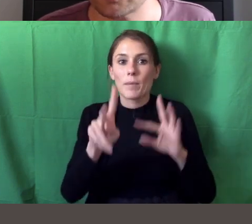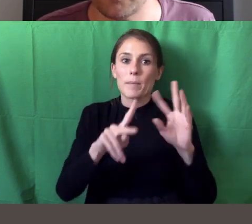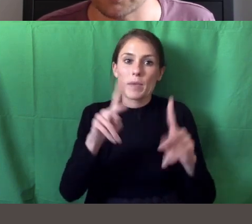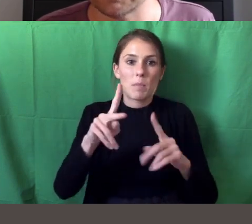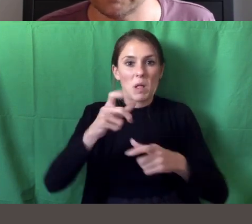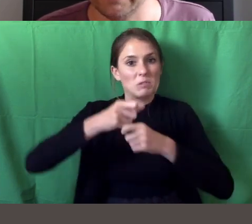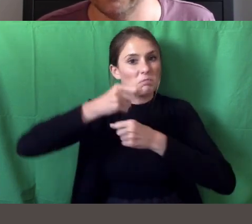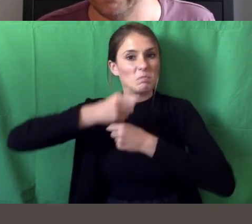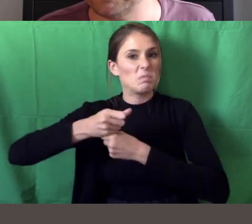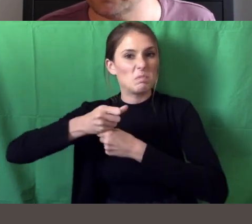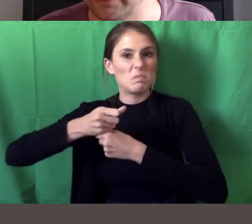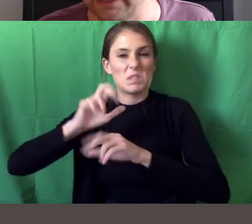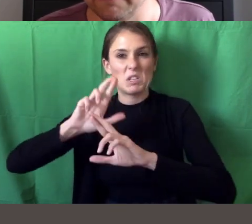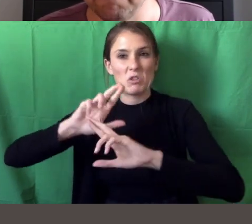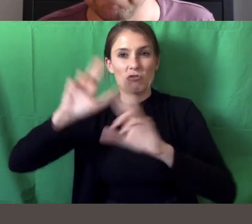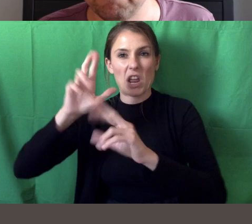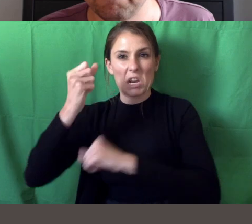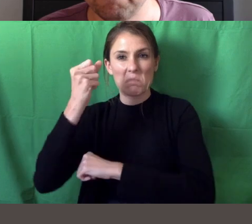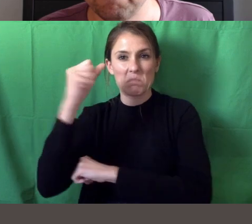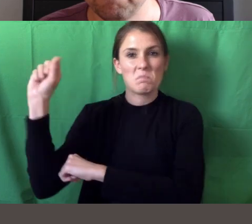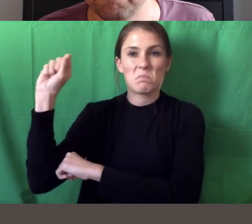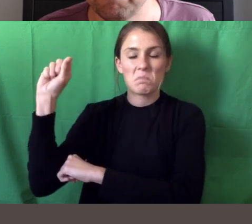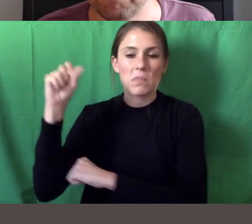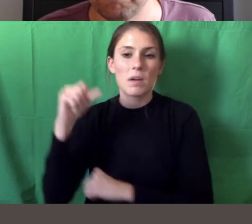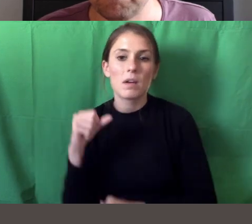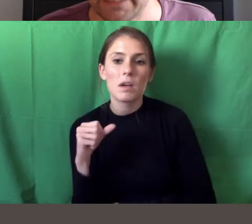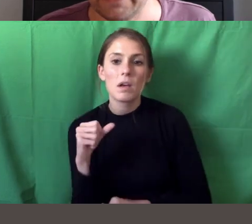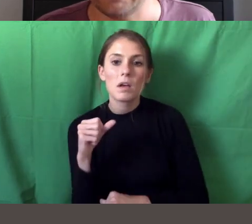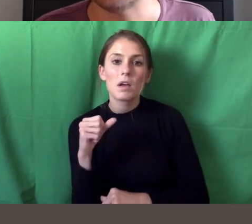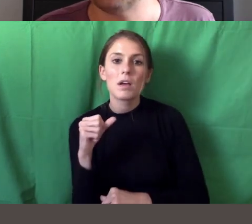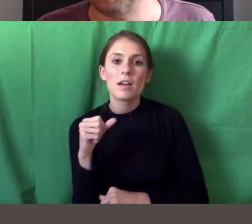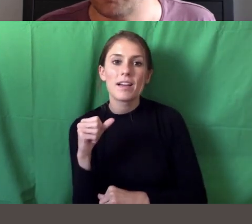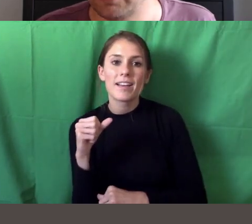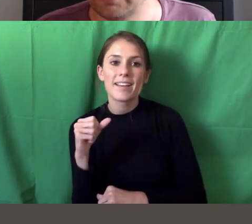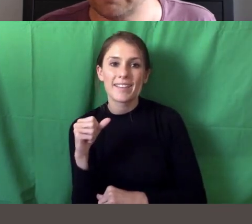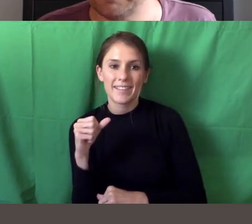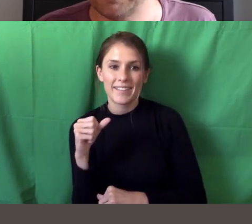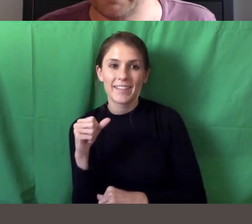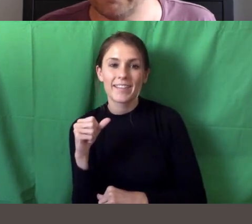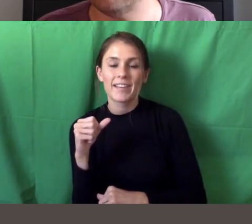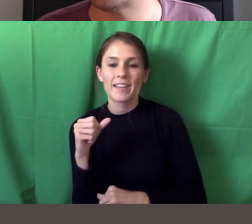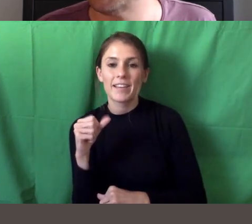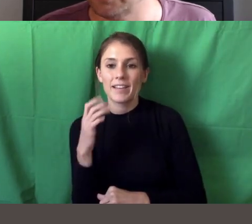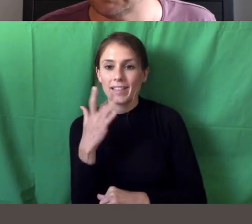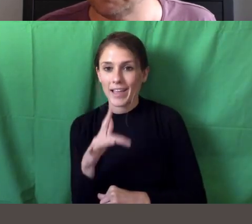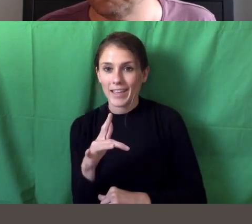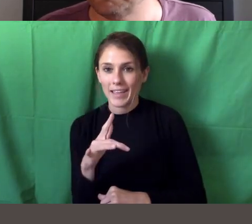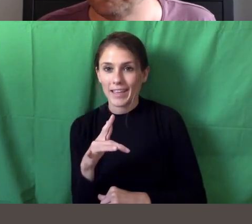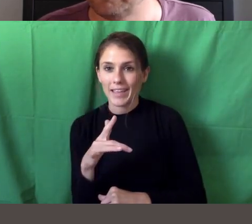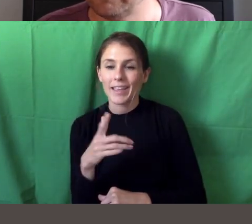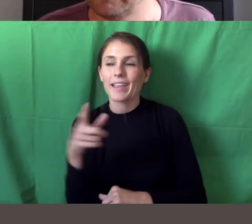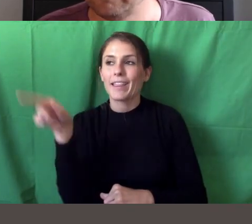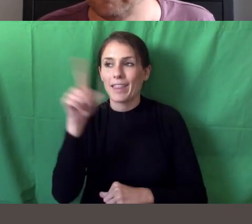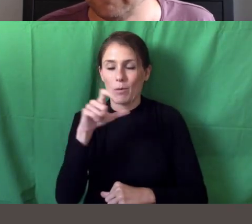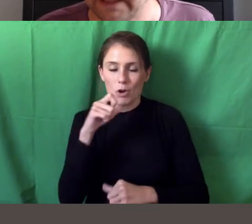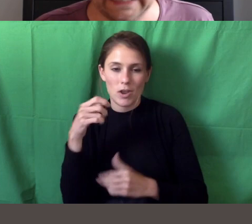all the people with the torches and the pitchforks at the gates already. And spoiler, they were